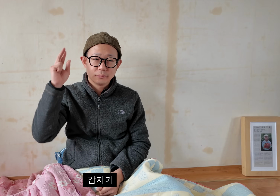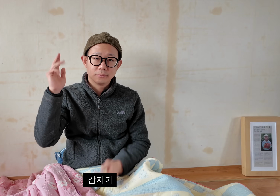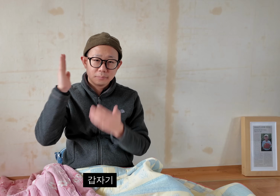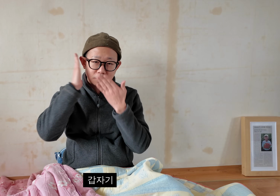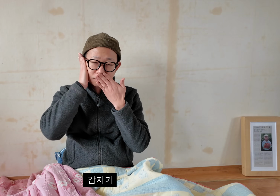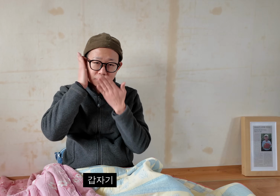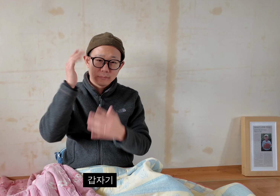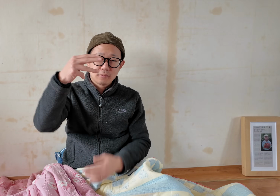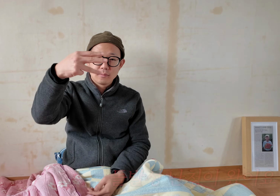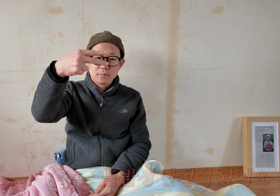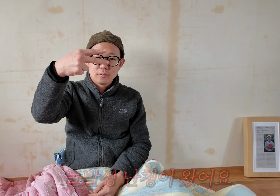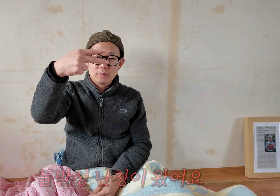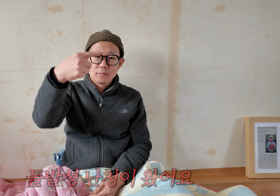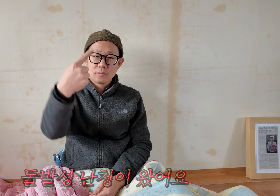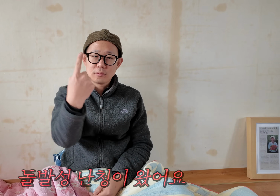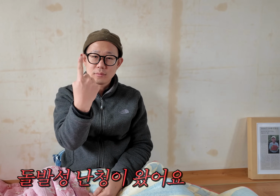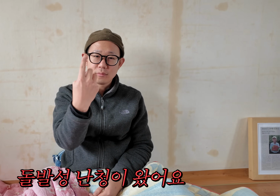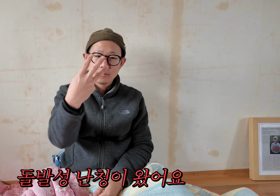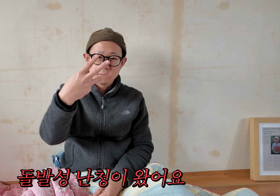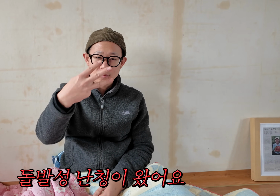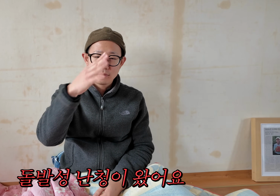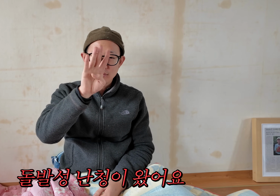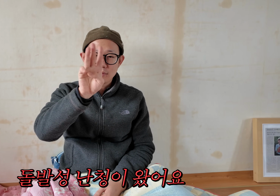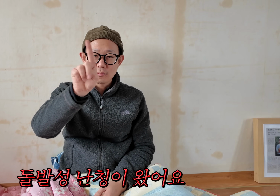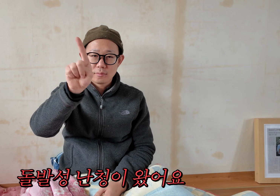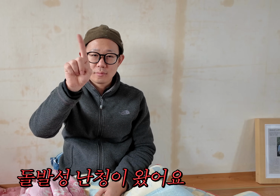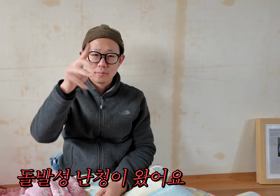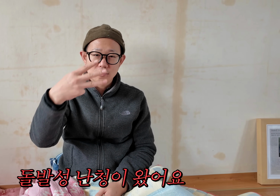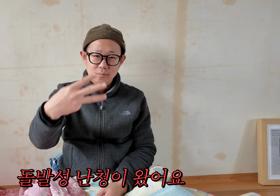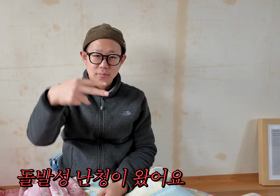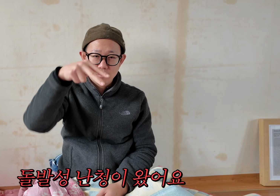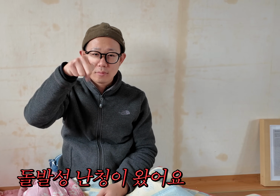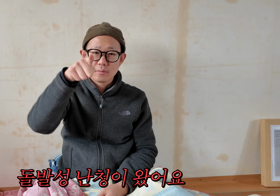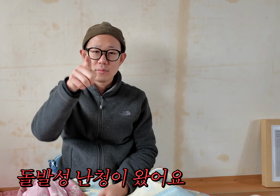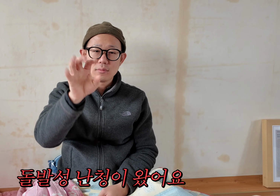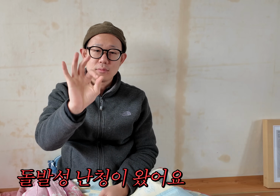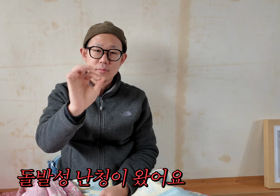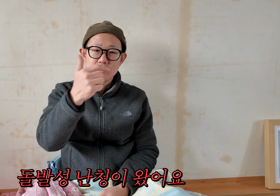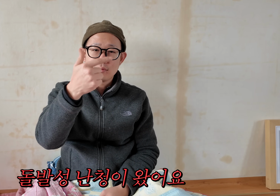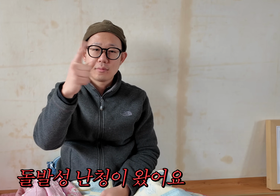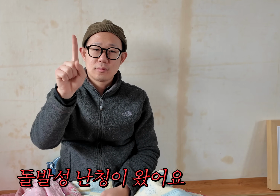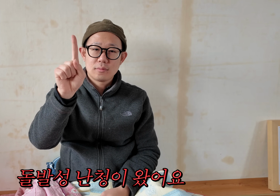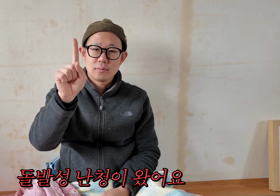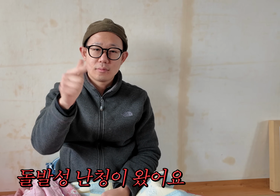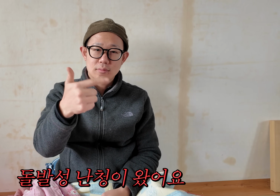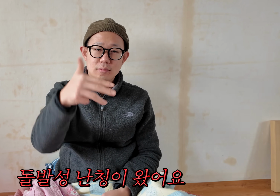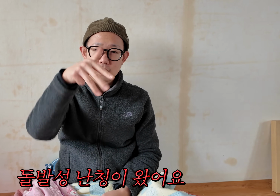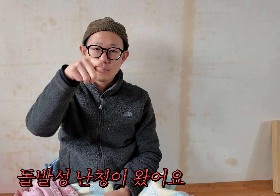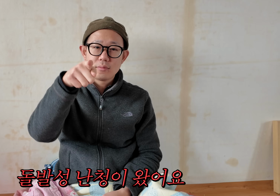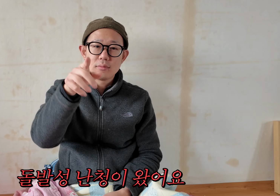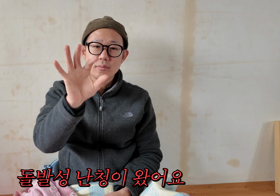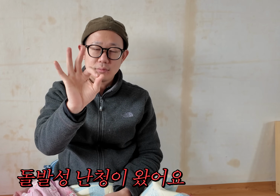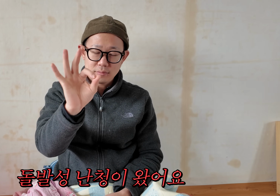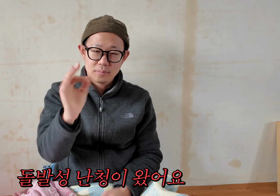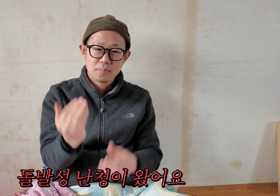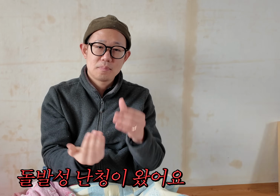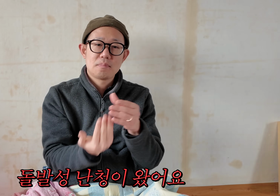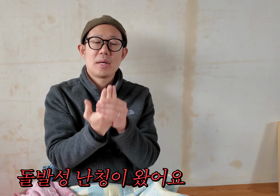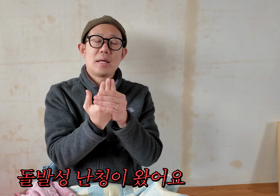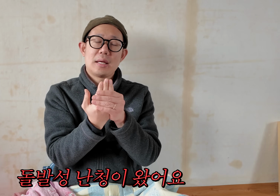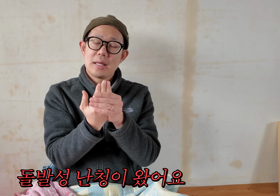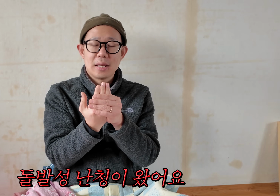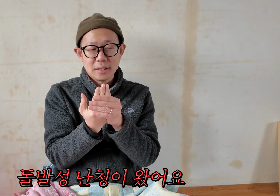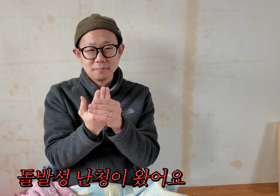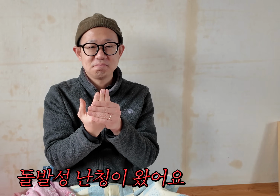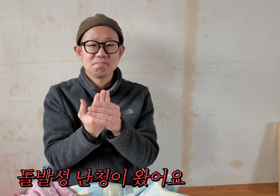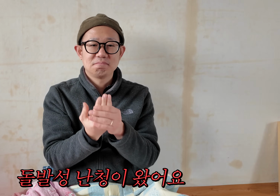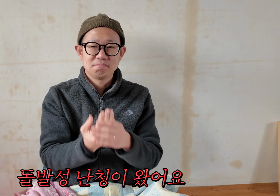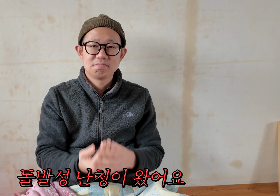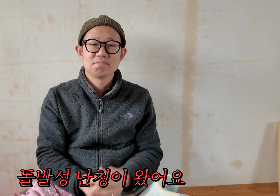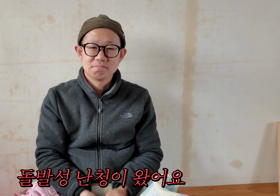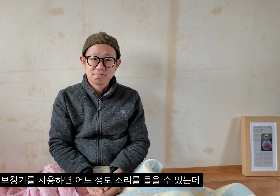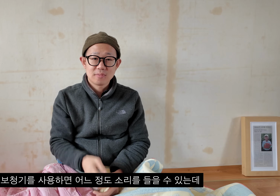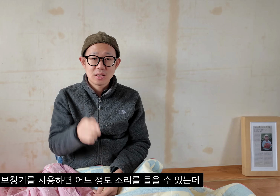Sudden hearing loss.